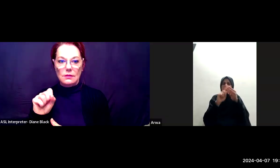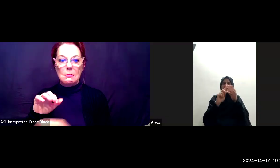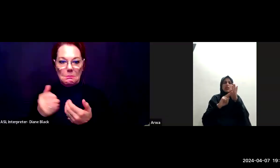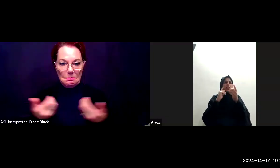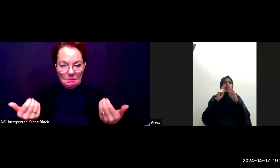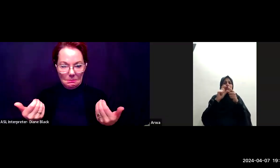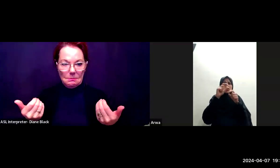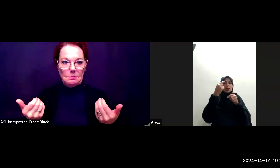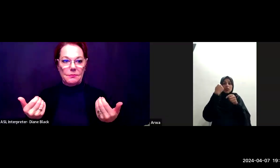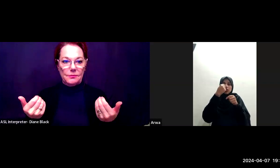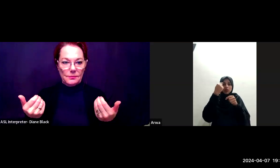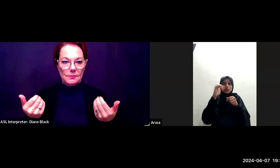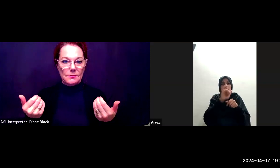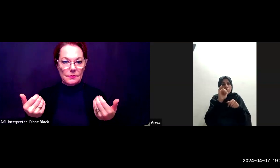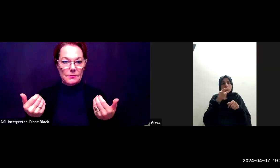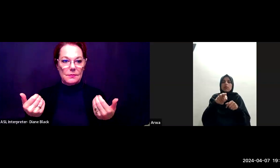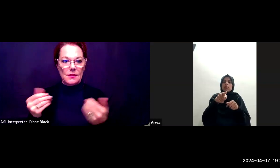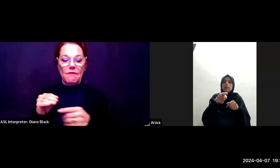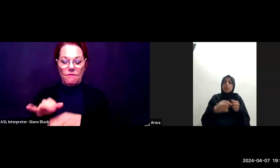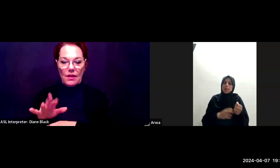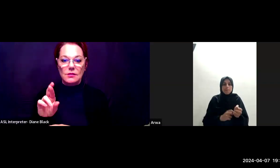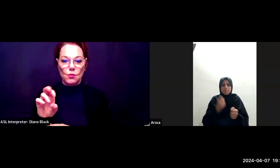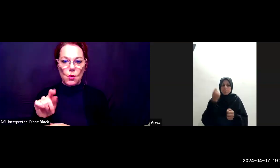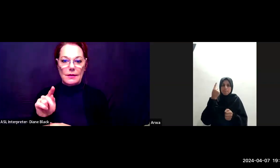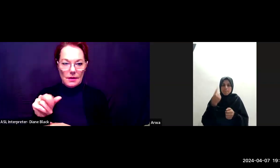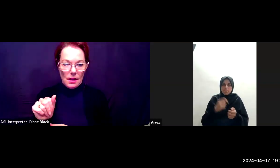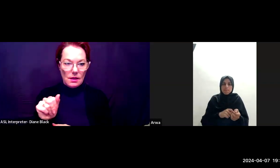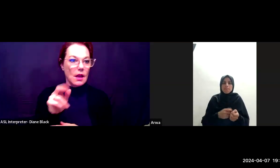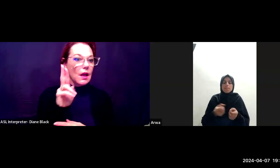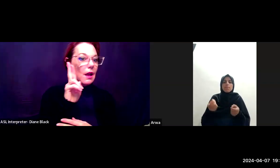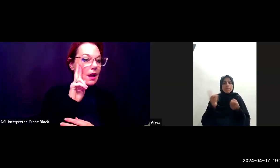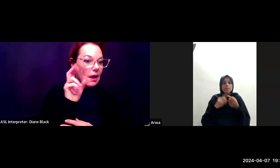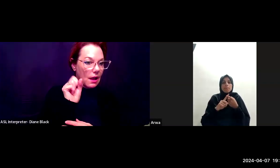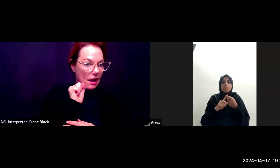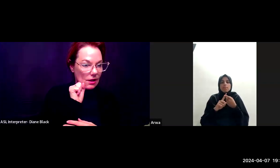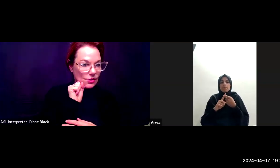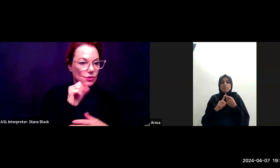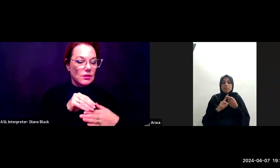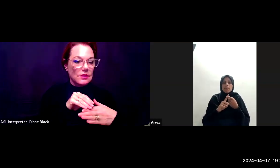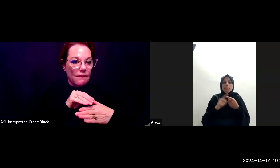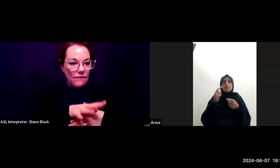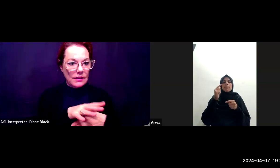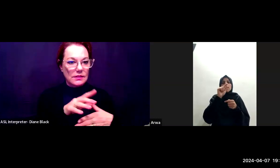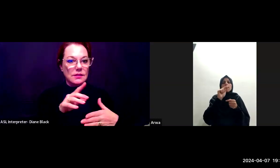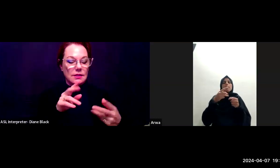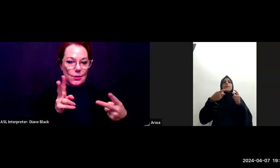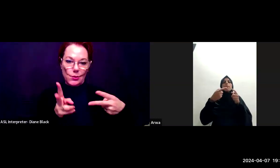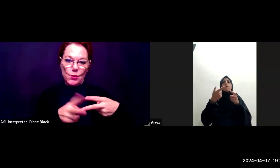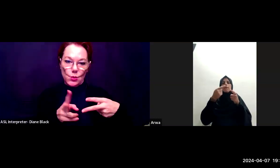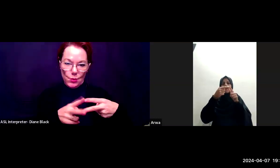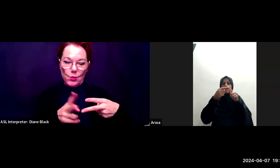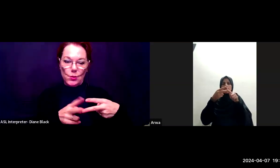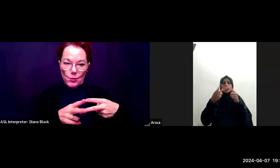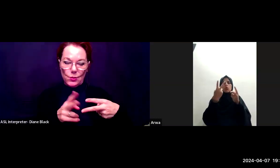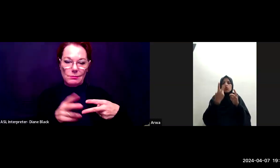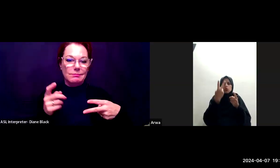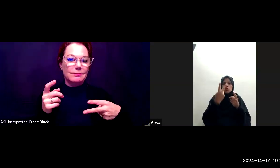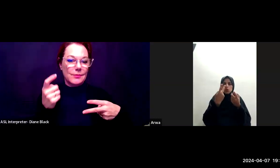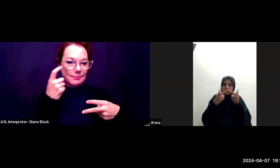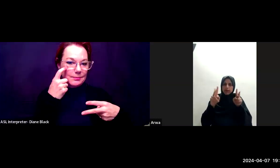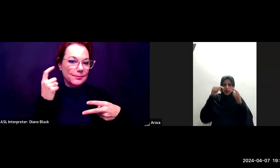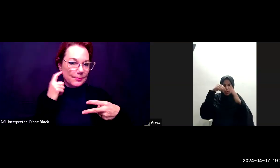but also the cochlea. okay so when a condition affects two different parts of the body, or more than two